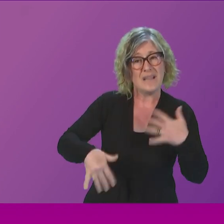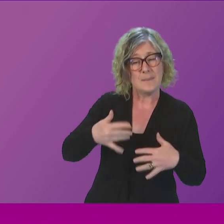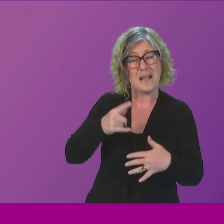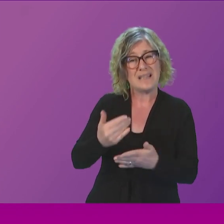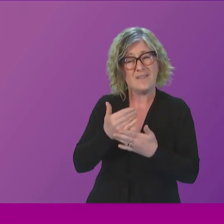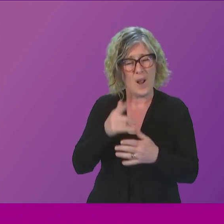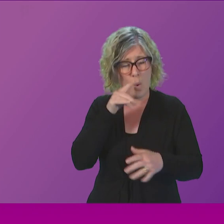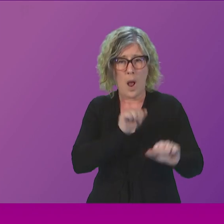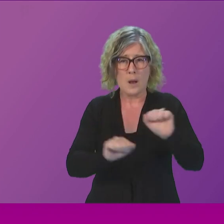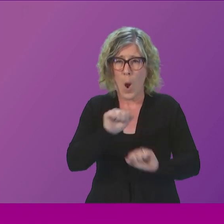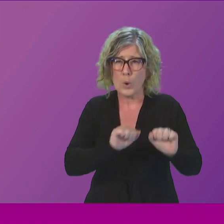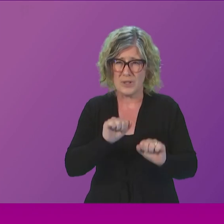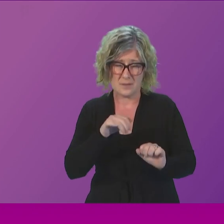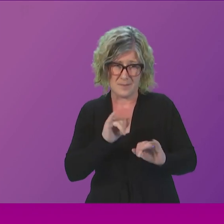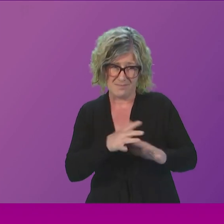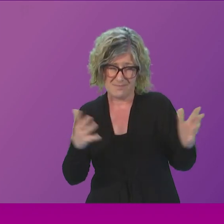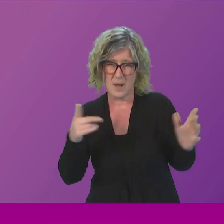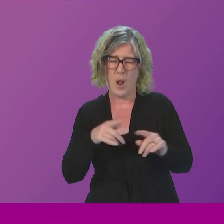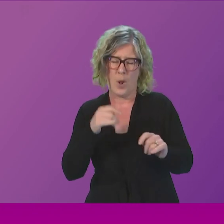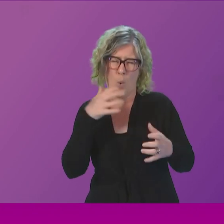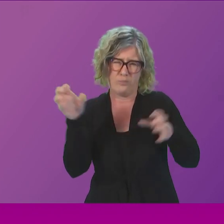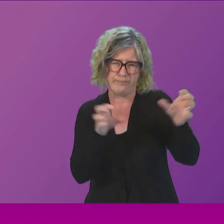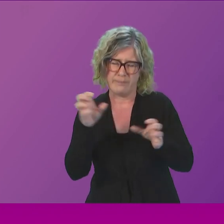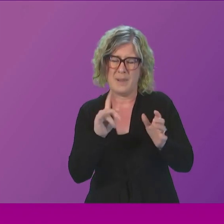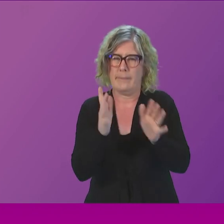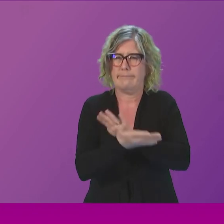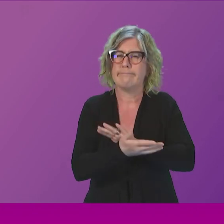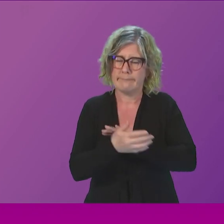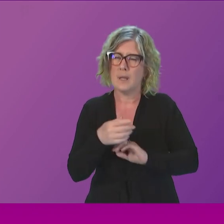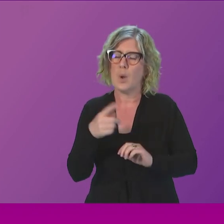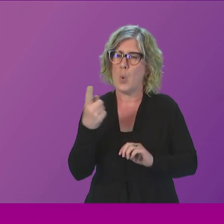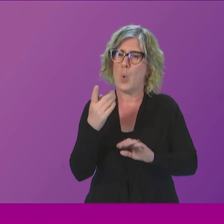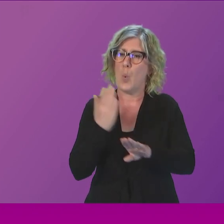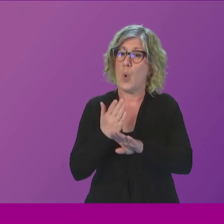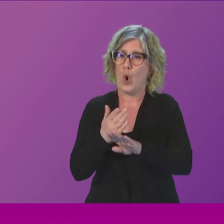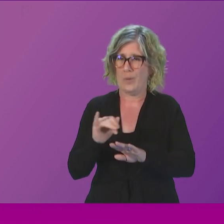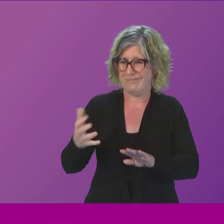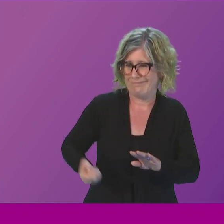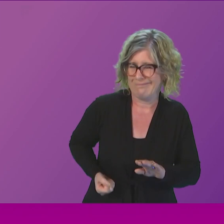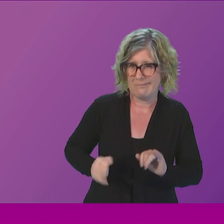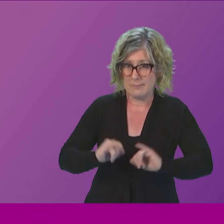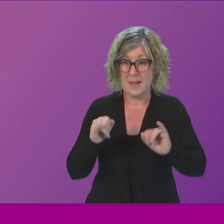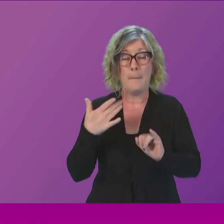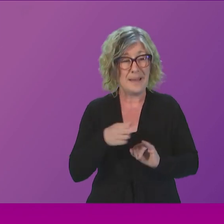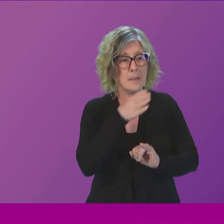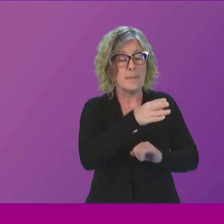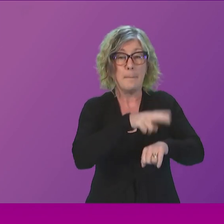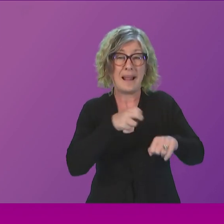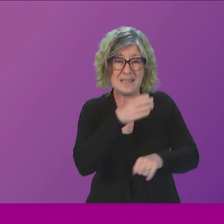was high risk for labour exploitation. The minister also confirmed that 39 premises were attended by police across the country